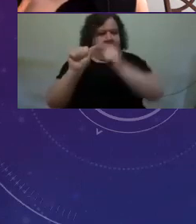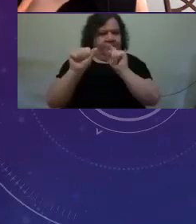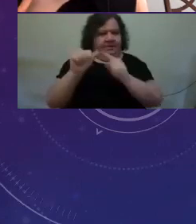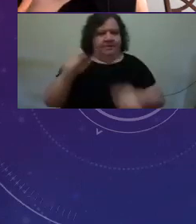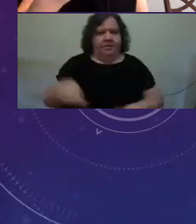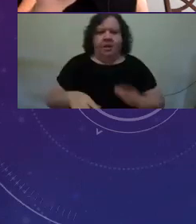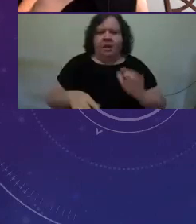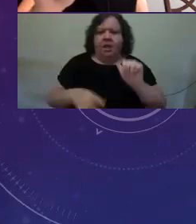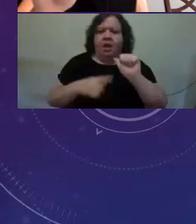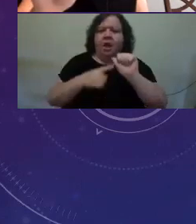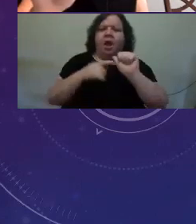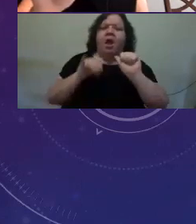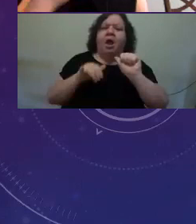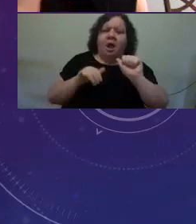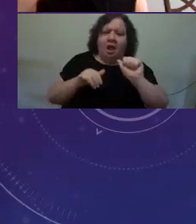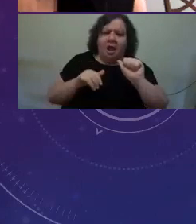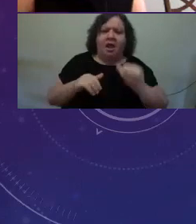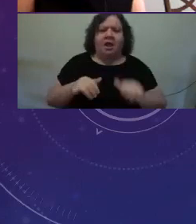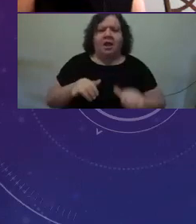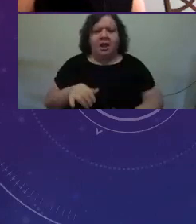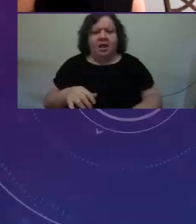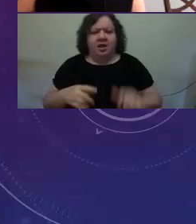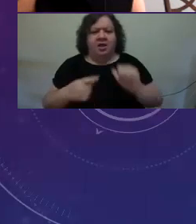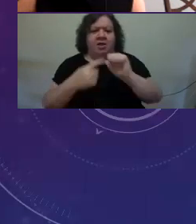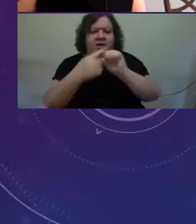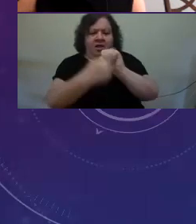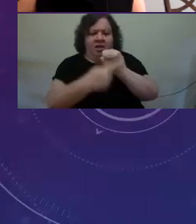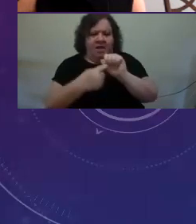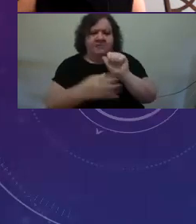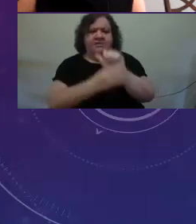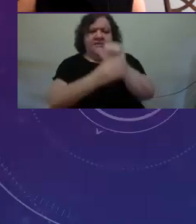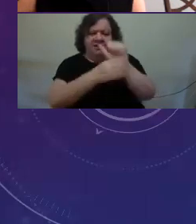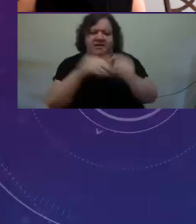the room with yourself that is how you teach somebody with a visual impairment